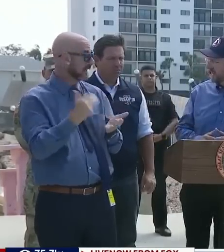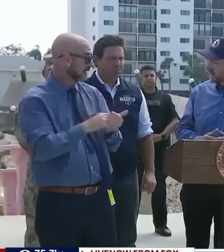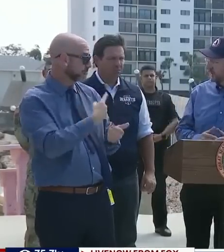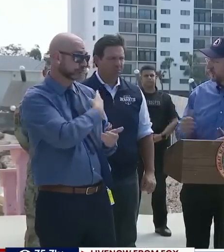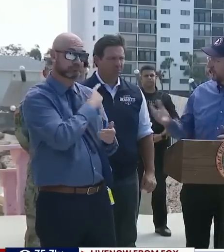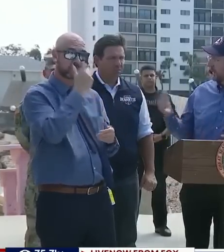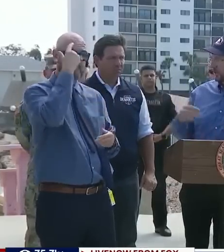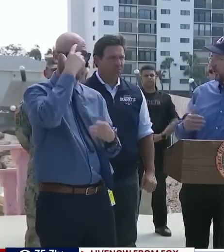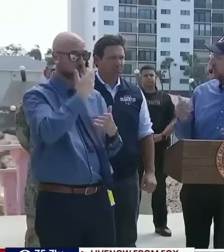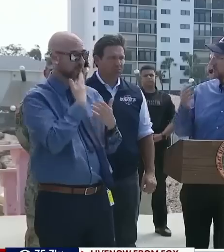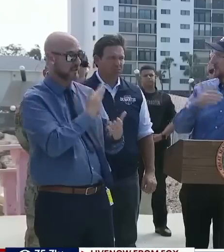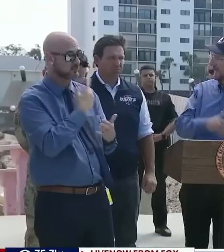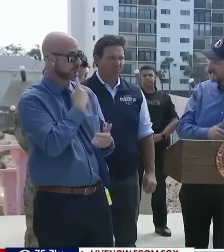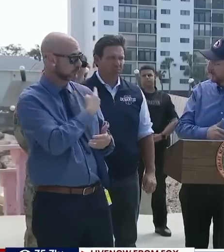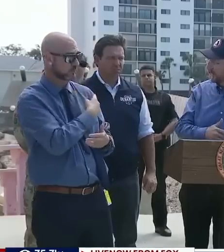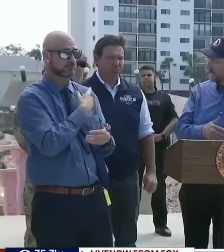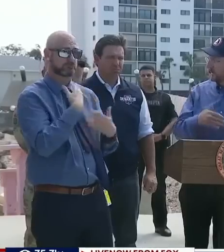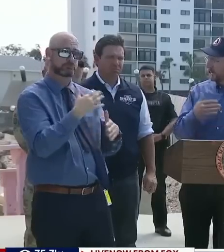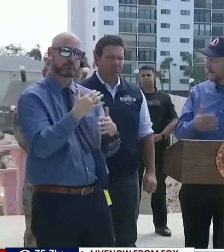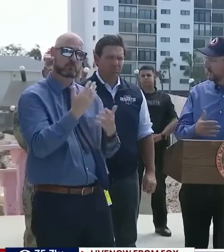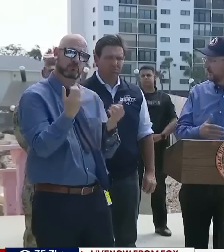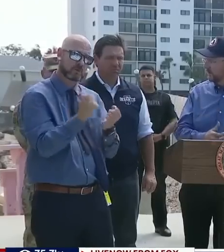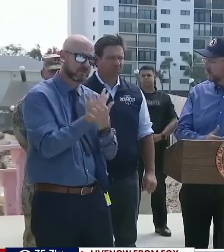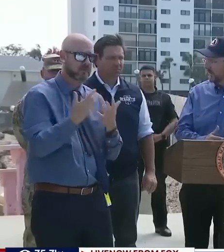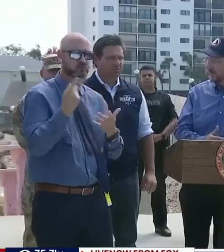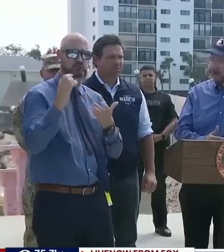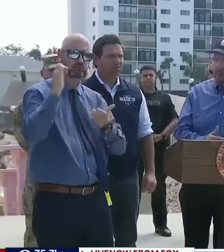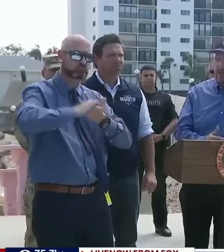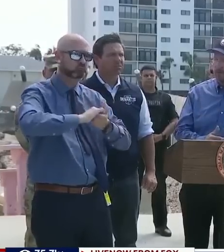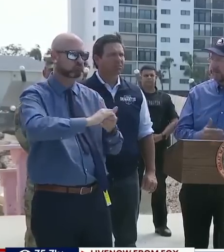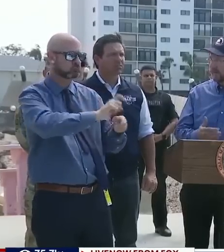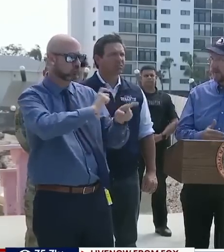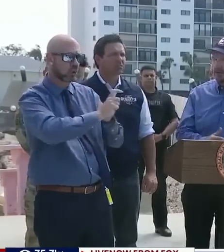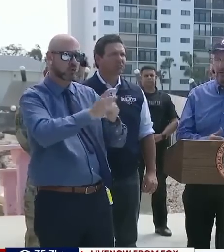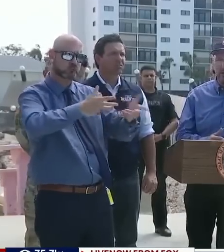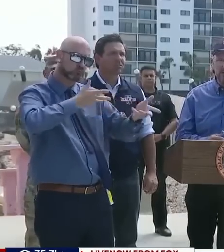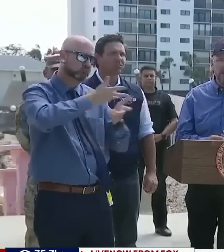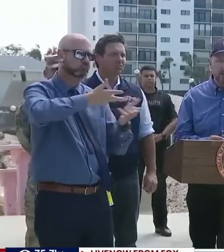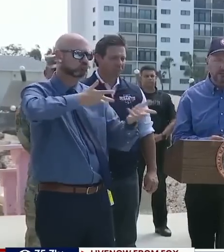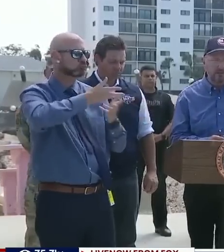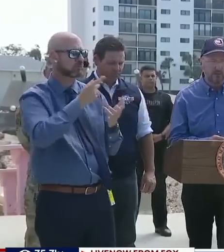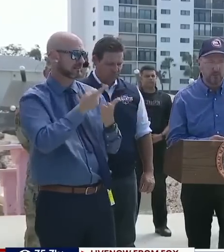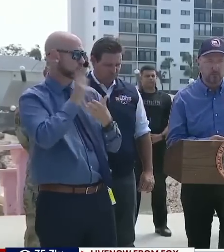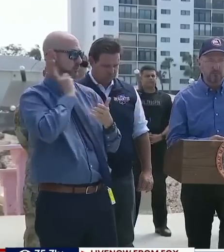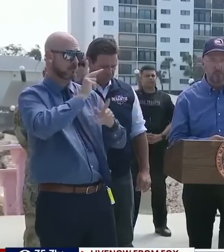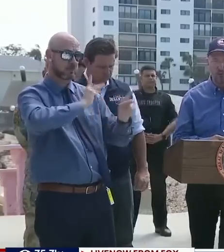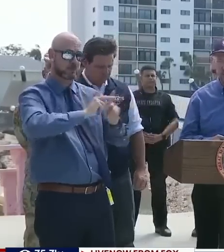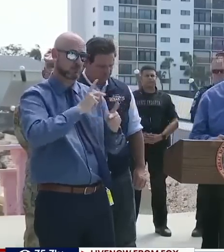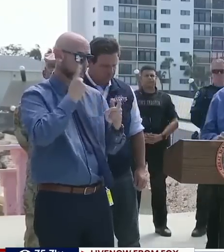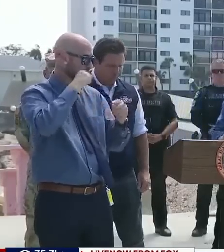to putting out more today again. Governor, thank you so much Melissa. Thank you for our calls last